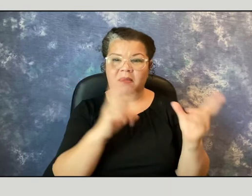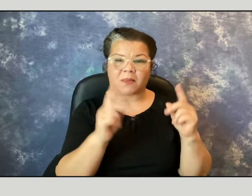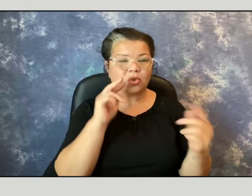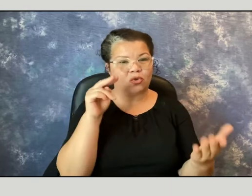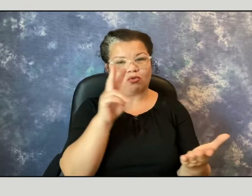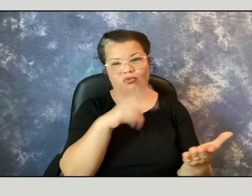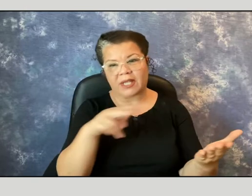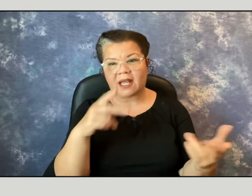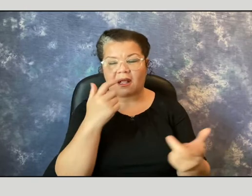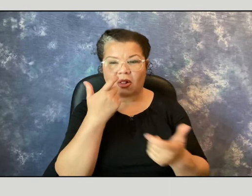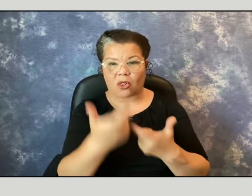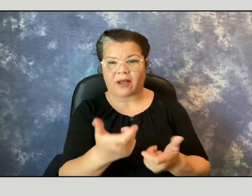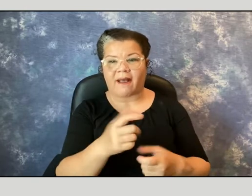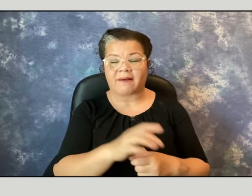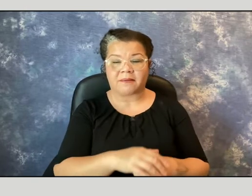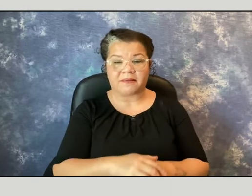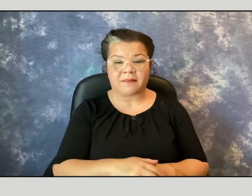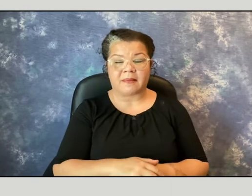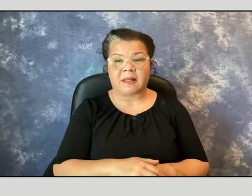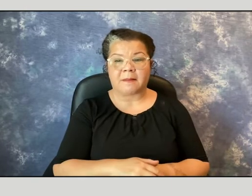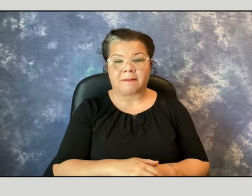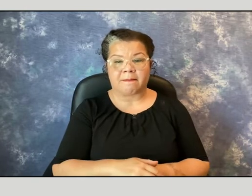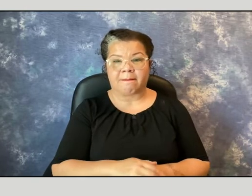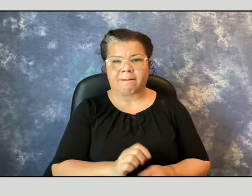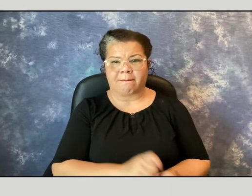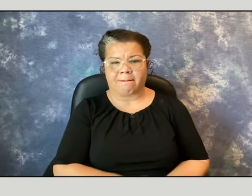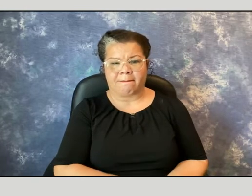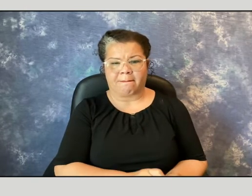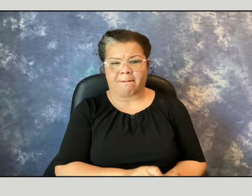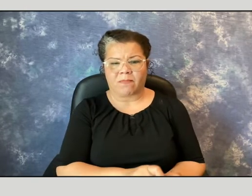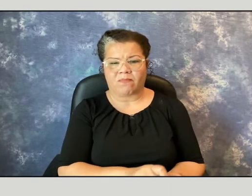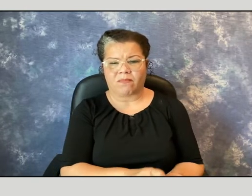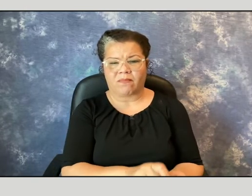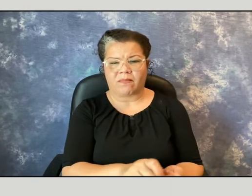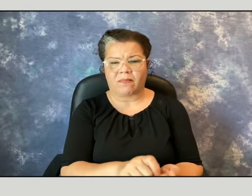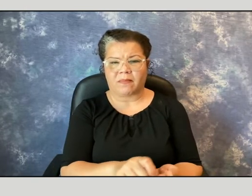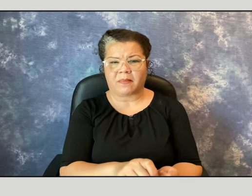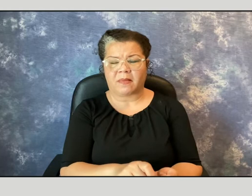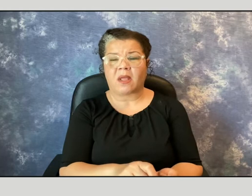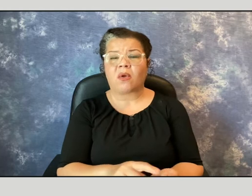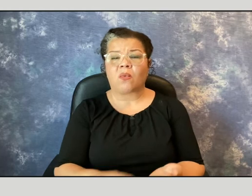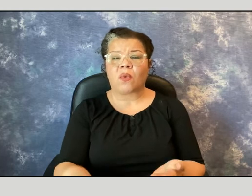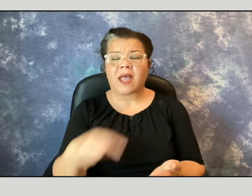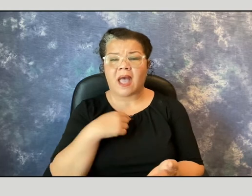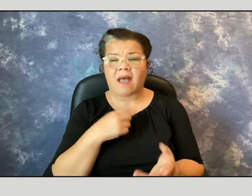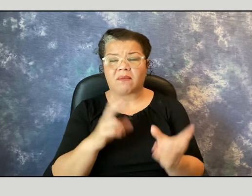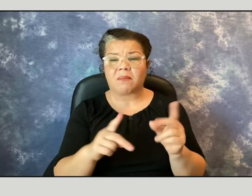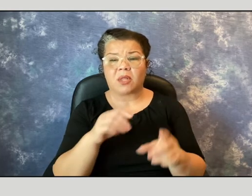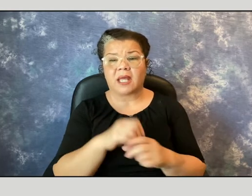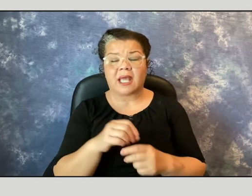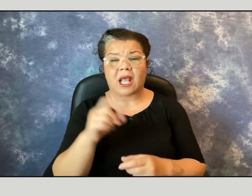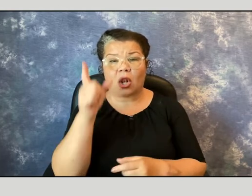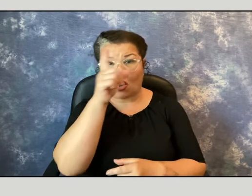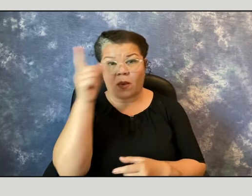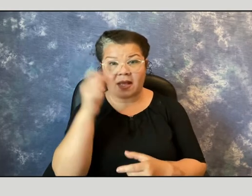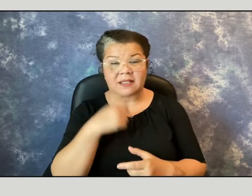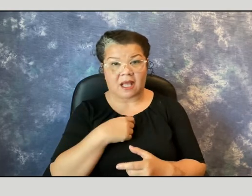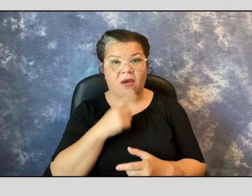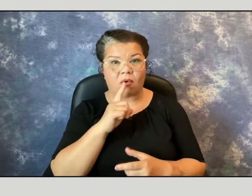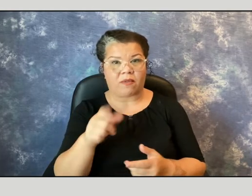Well, poets. I have friends in Loiza that are poets, and I am interested in them because they're from there,